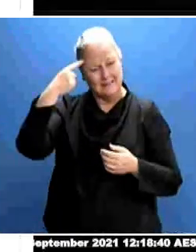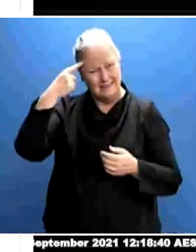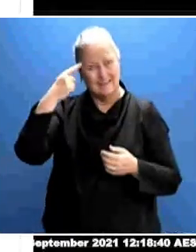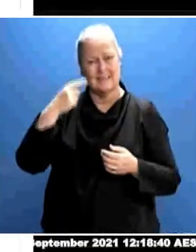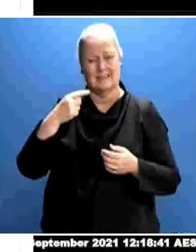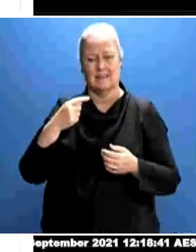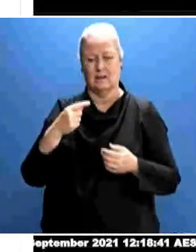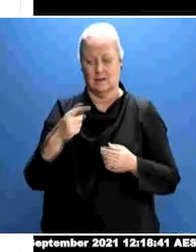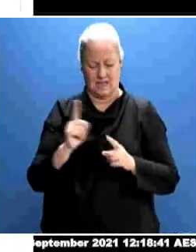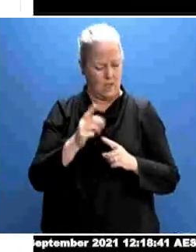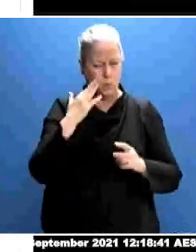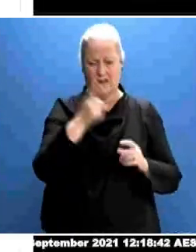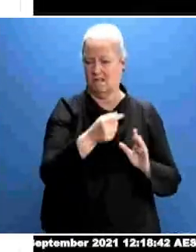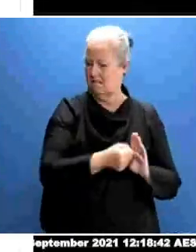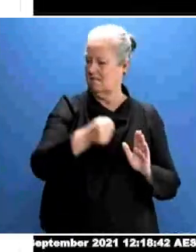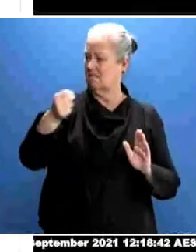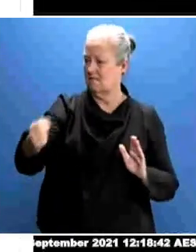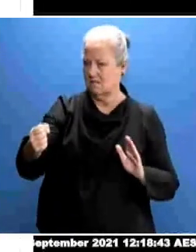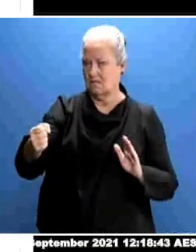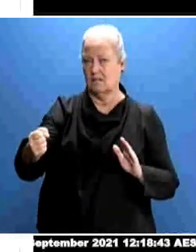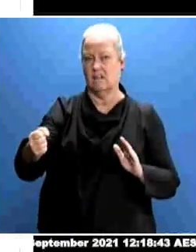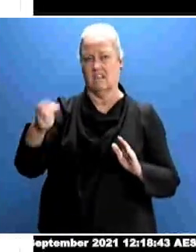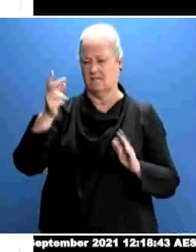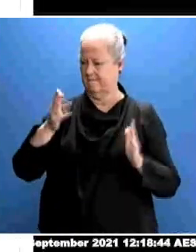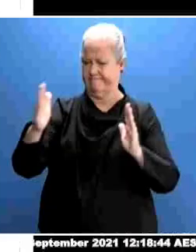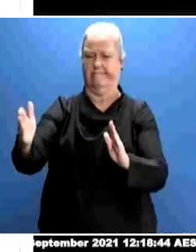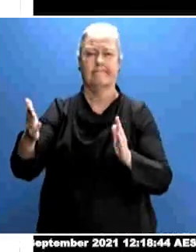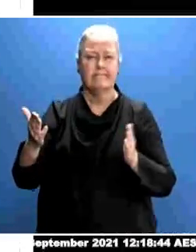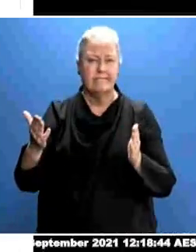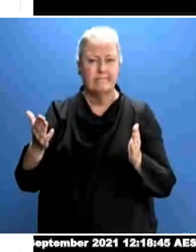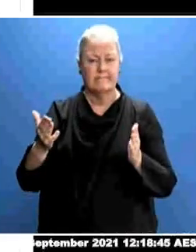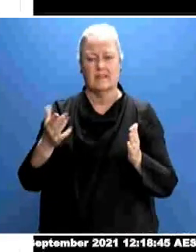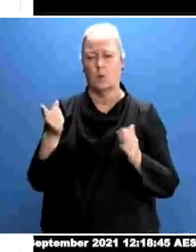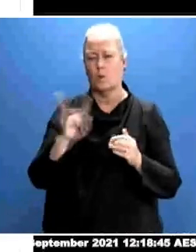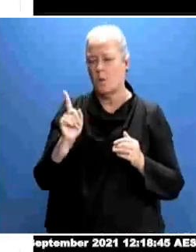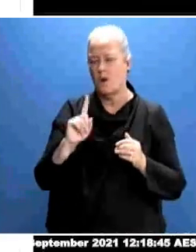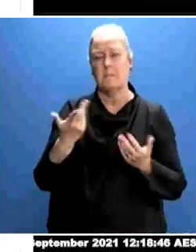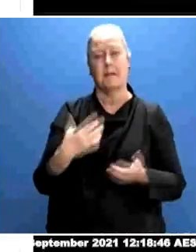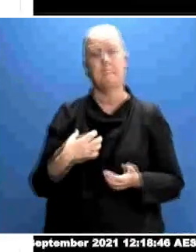of potential trauma in this young person's life?